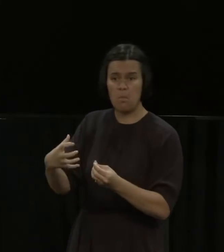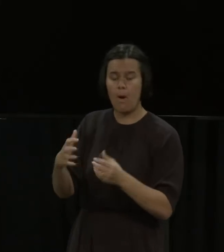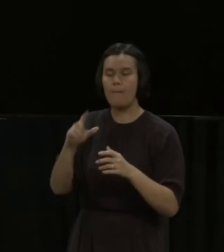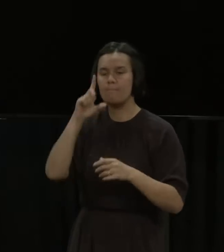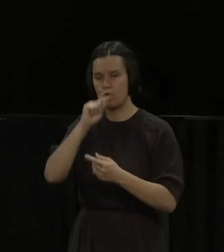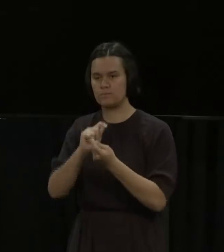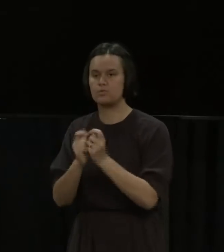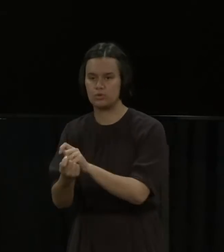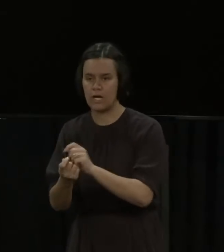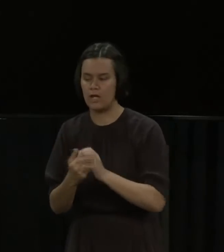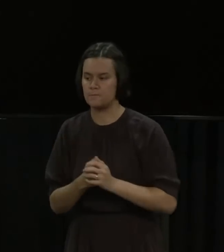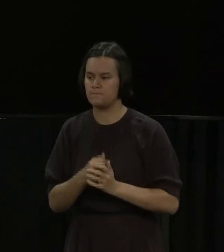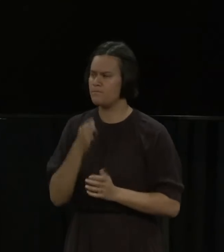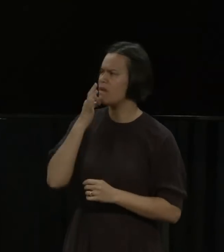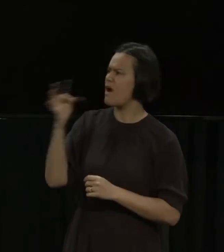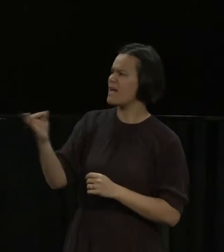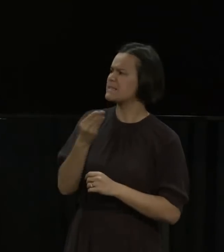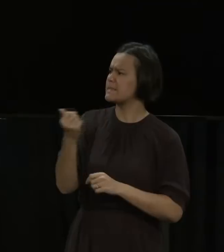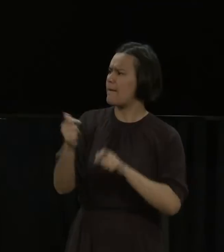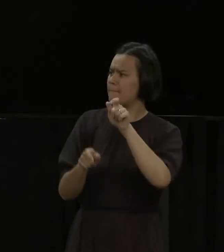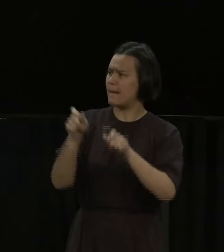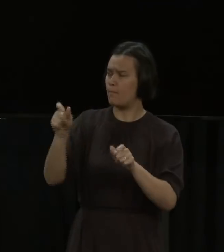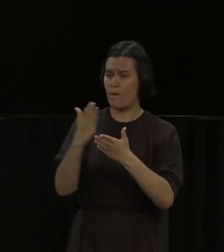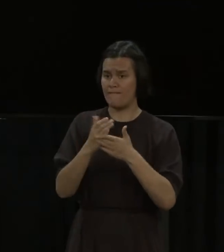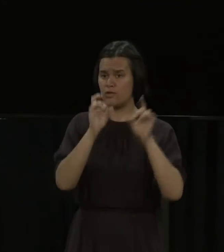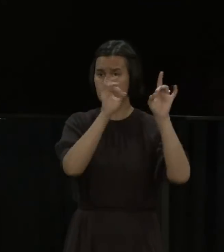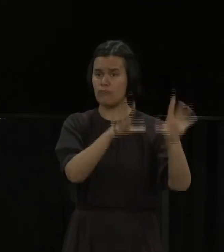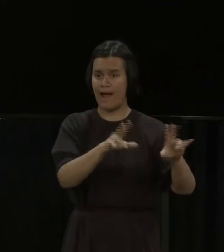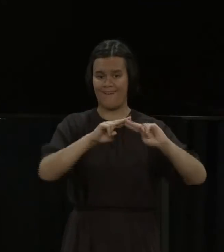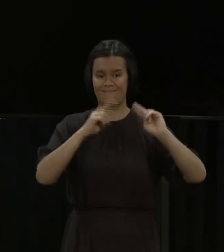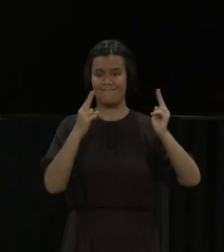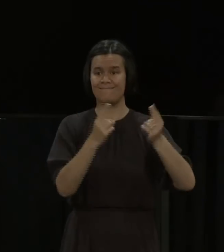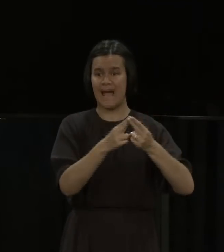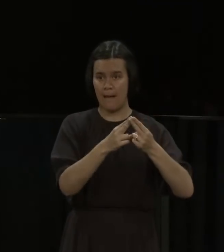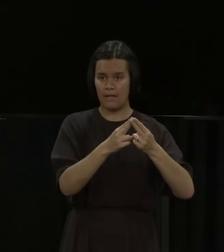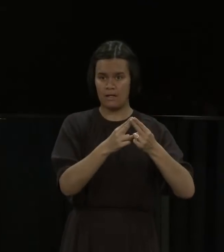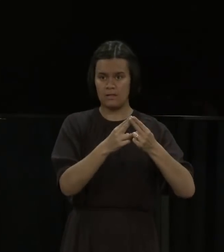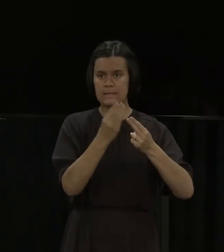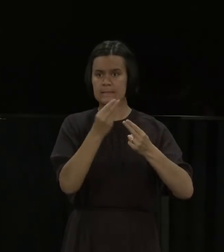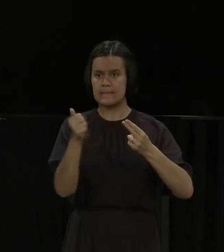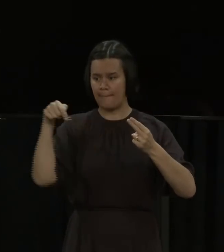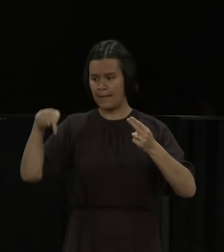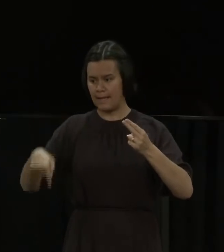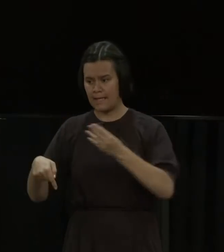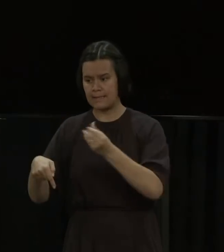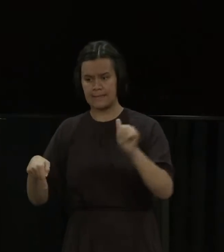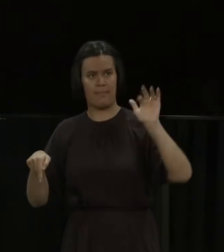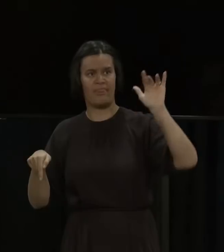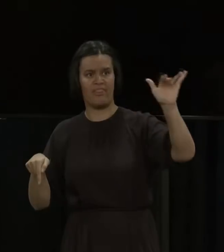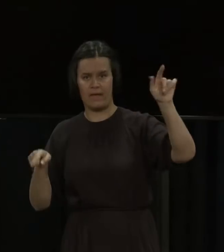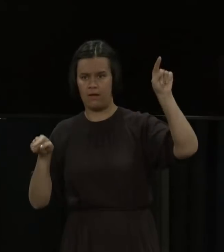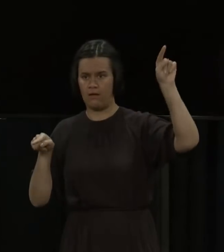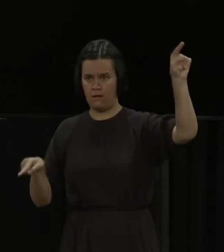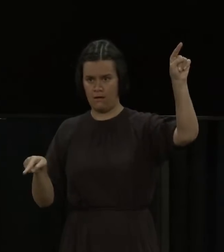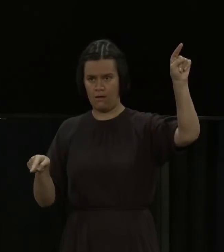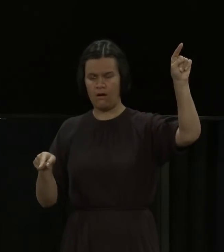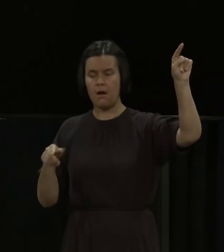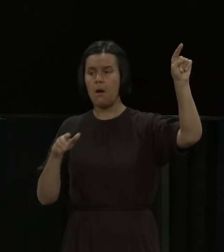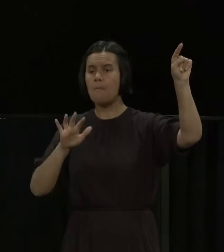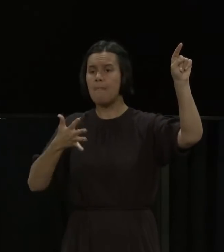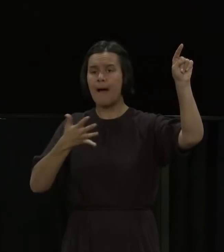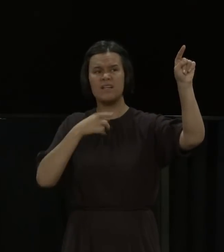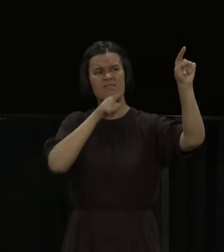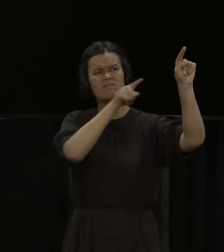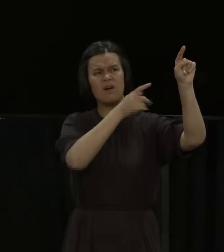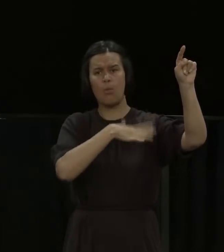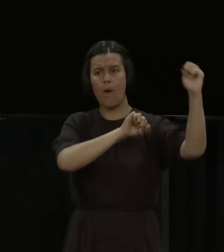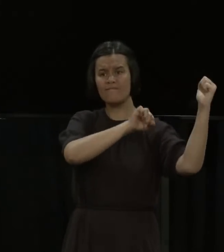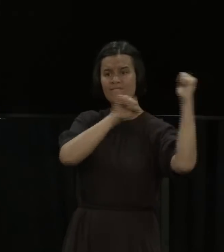public of ground.